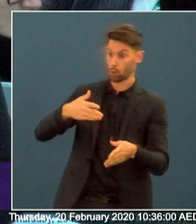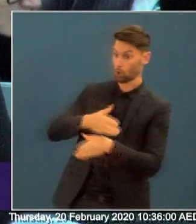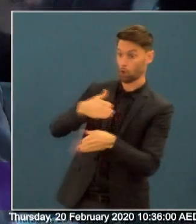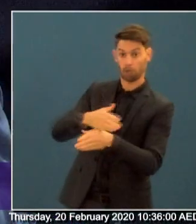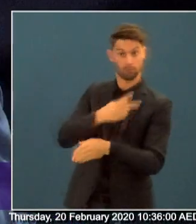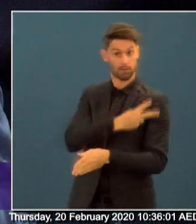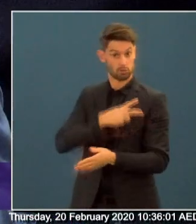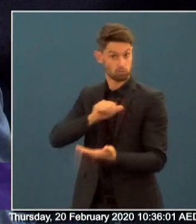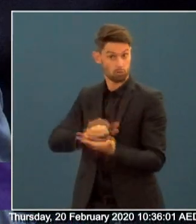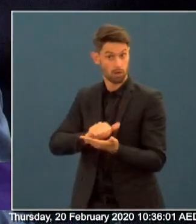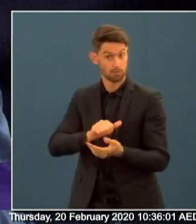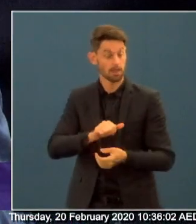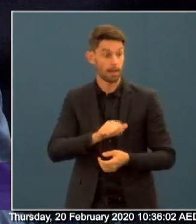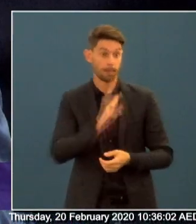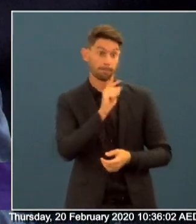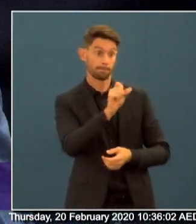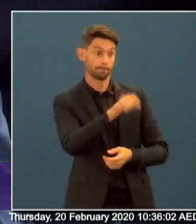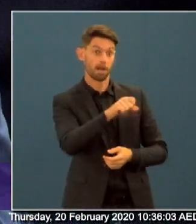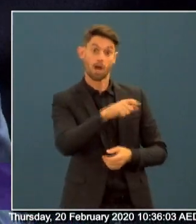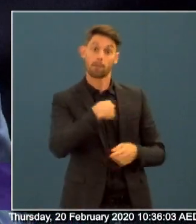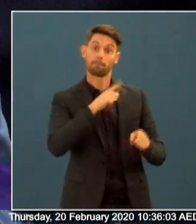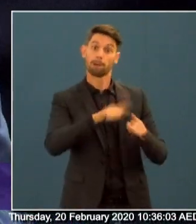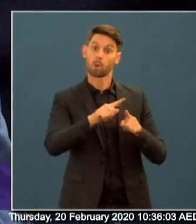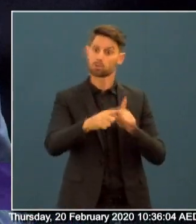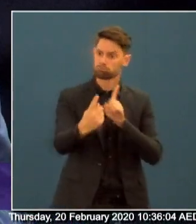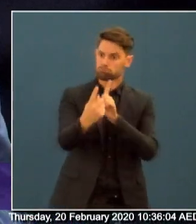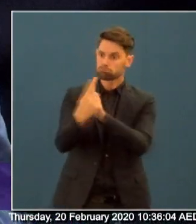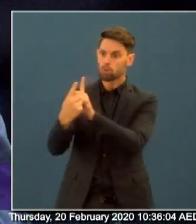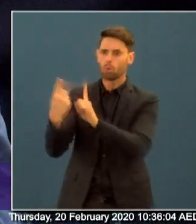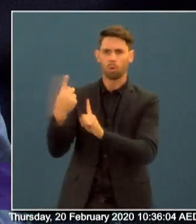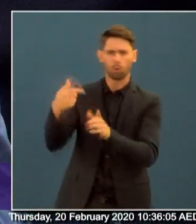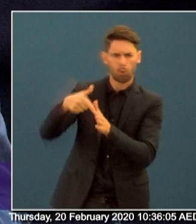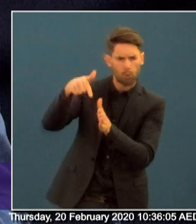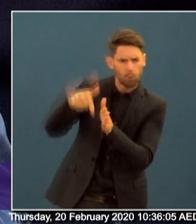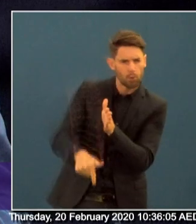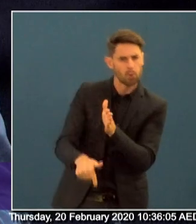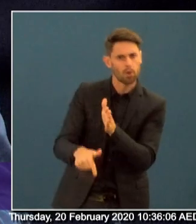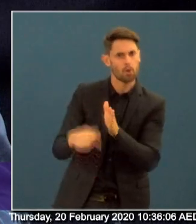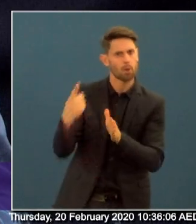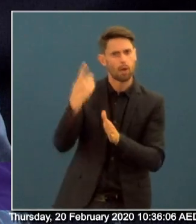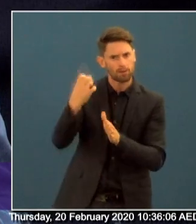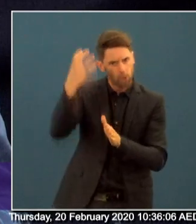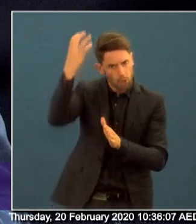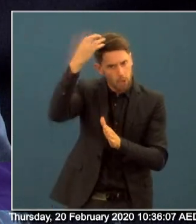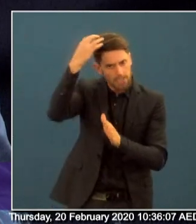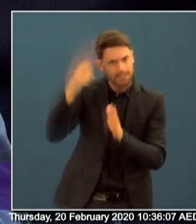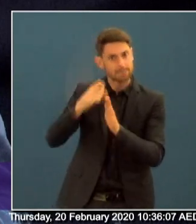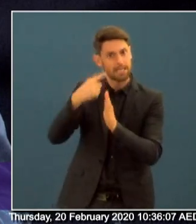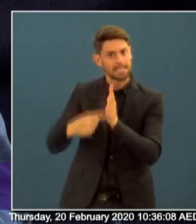I work mainly to receive referrals for people with complex needs, people with intellectual and developmental disability with high needs, and to